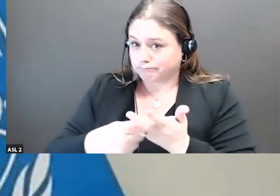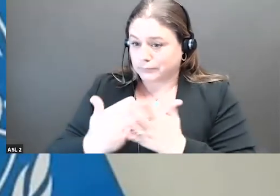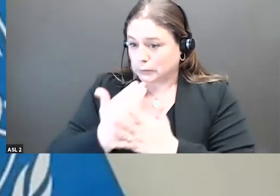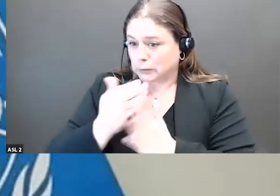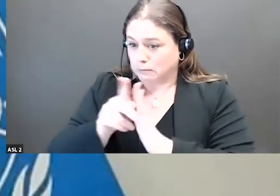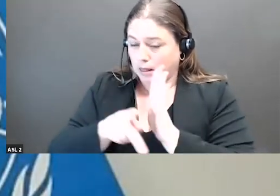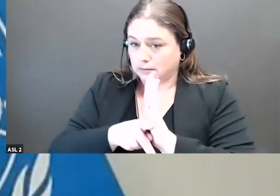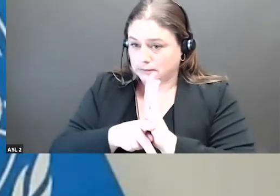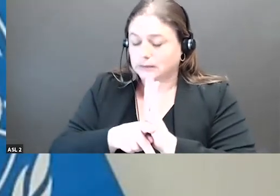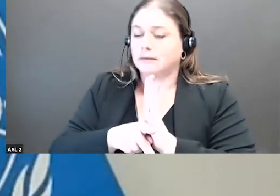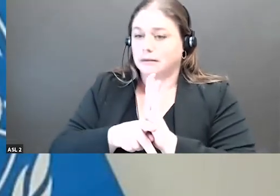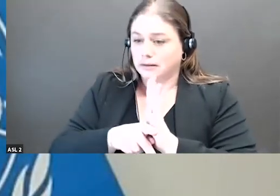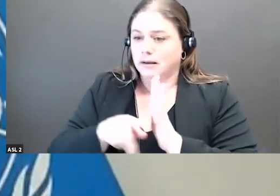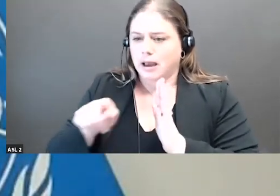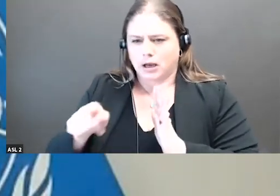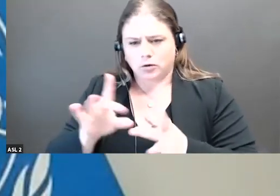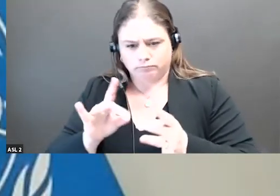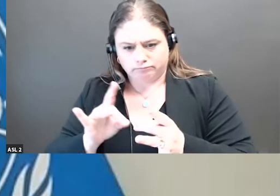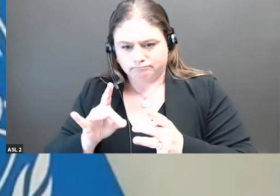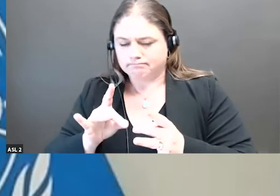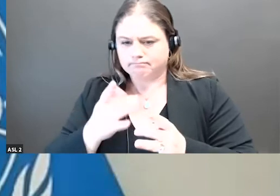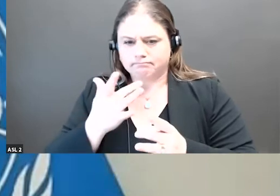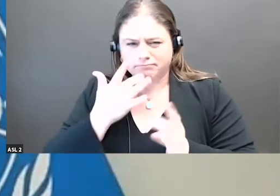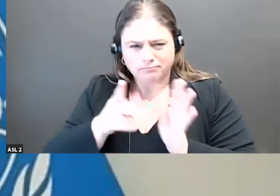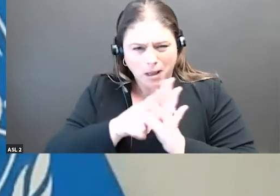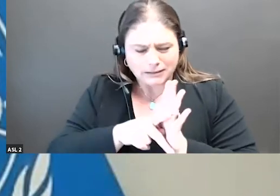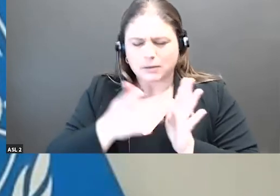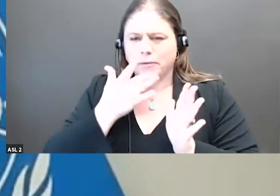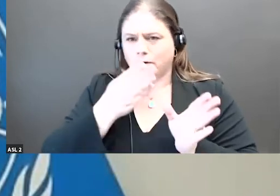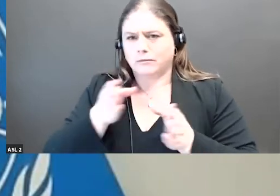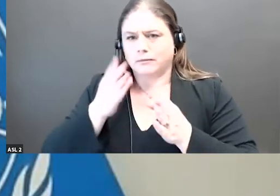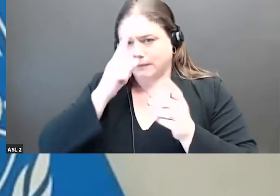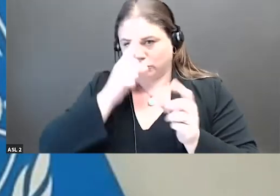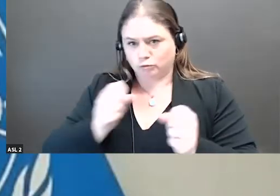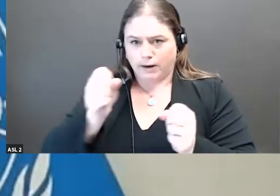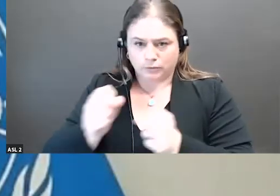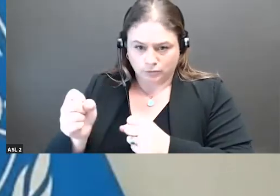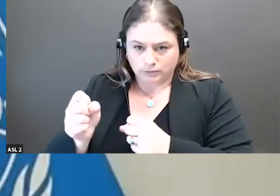was preferred was in fact a strategy. This led to the development of the very strategy that today's